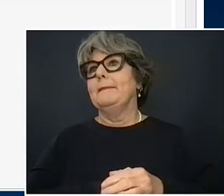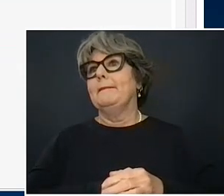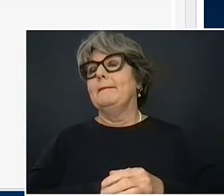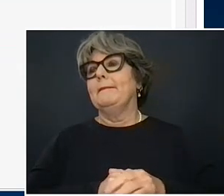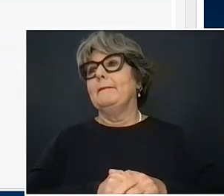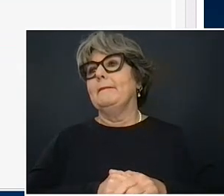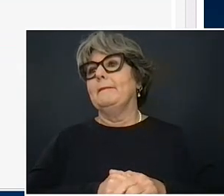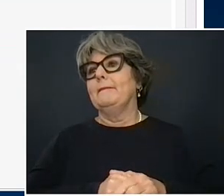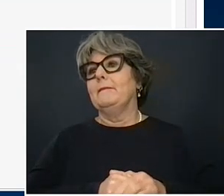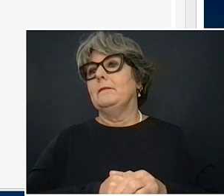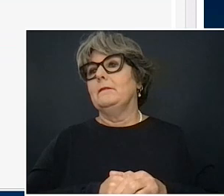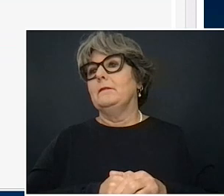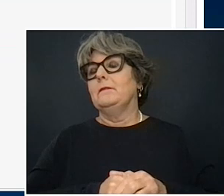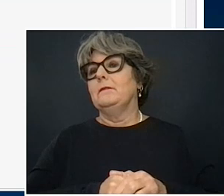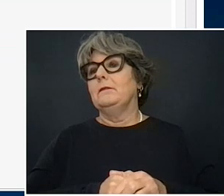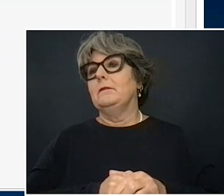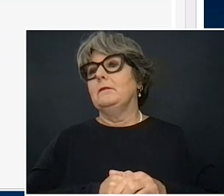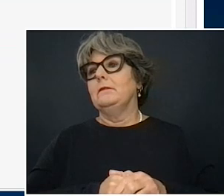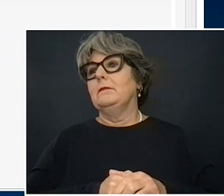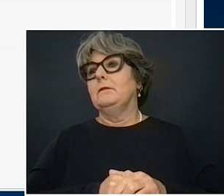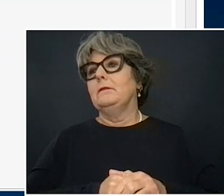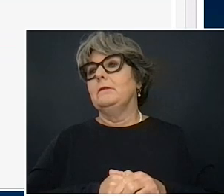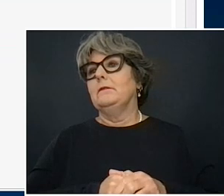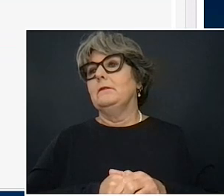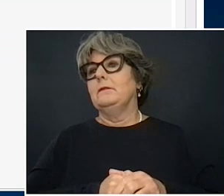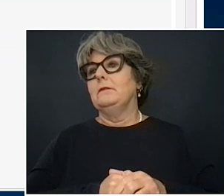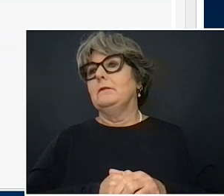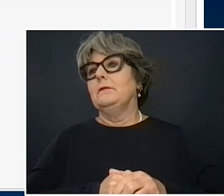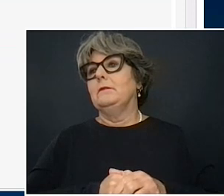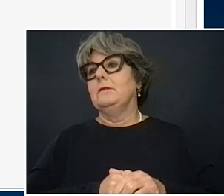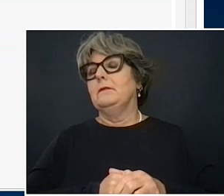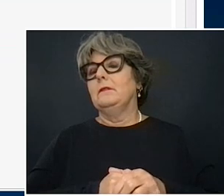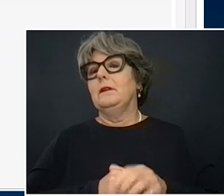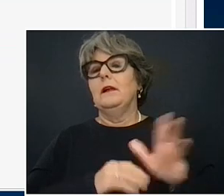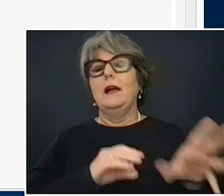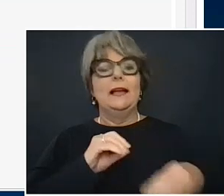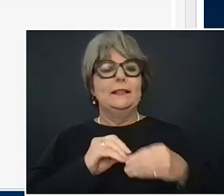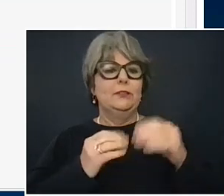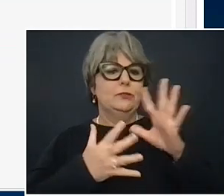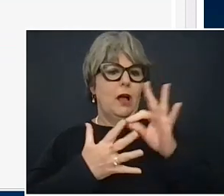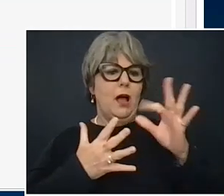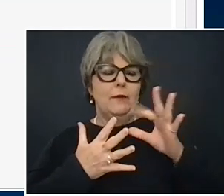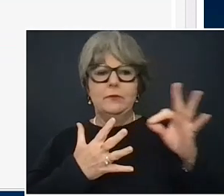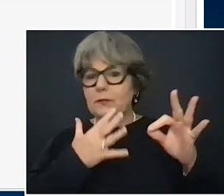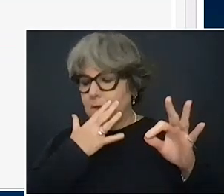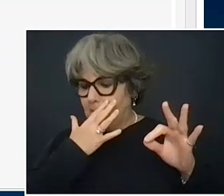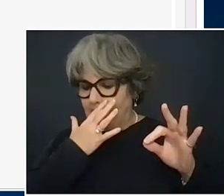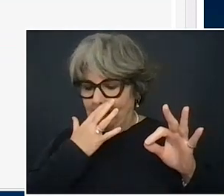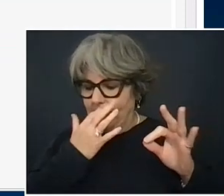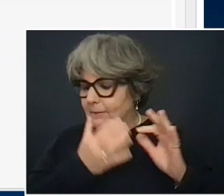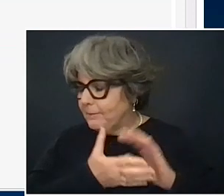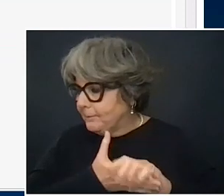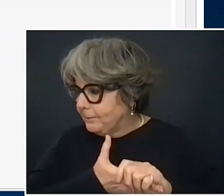additional options for- I think we're in the- for the Senior Department official.